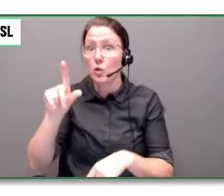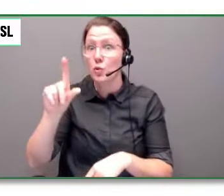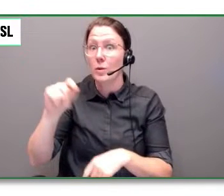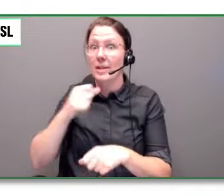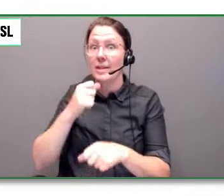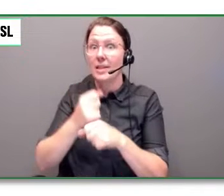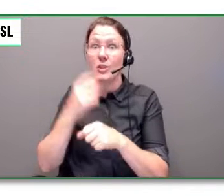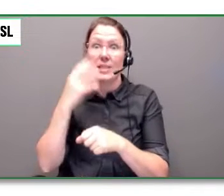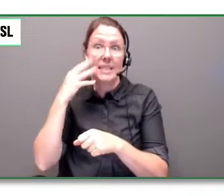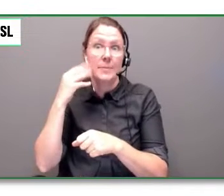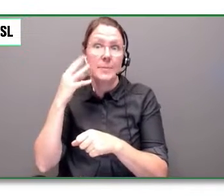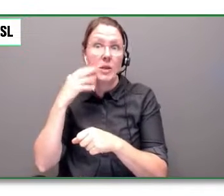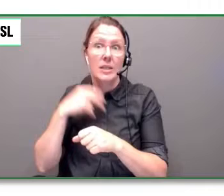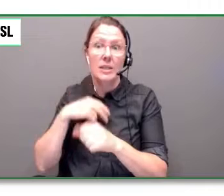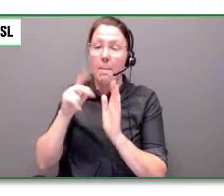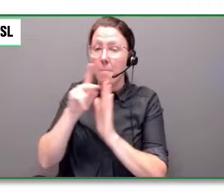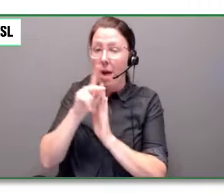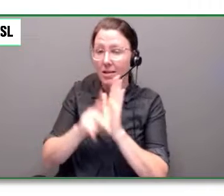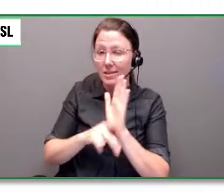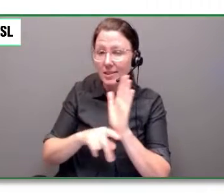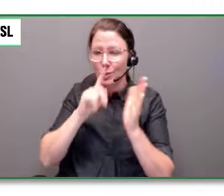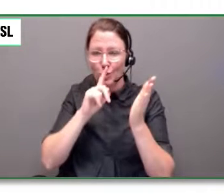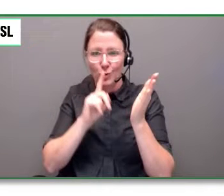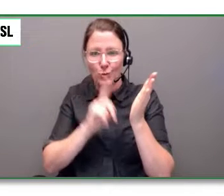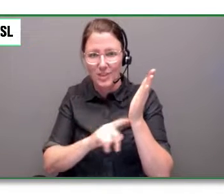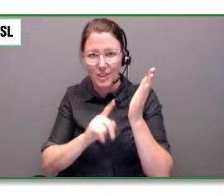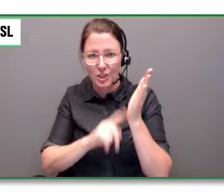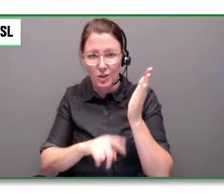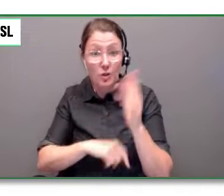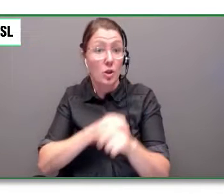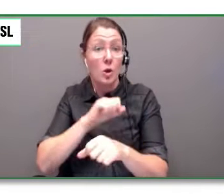research. In her current role at MonTECH, she connects people with disabilities